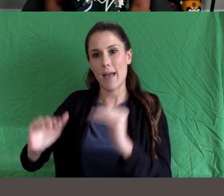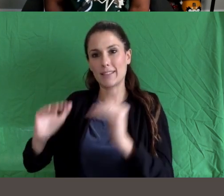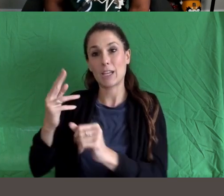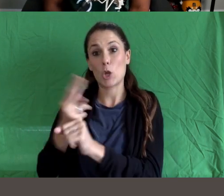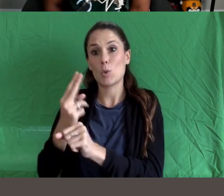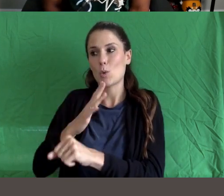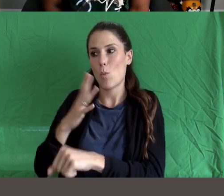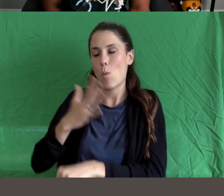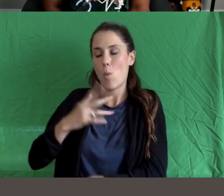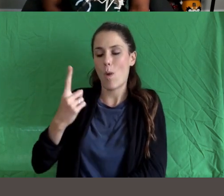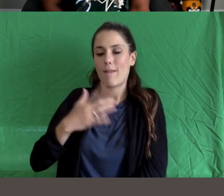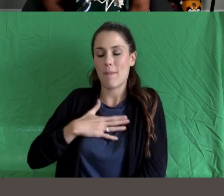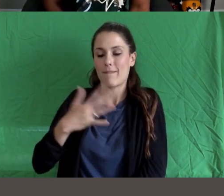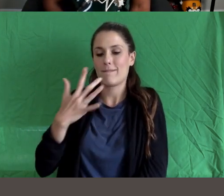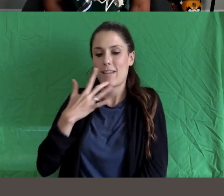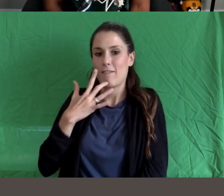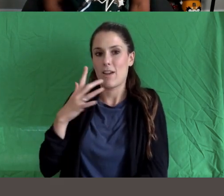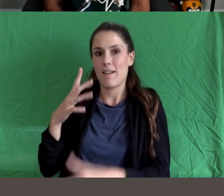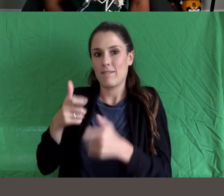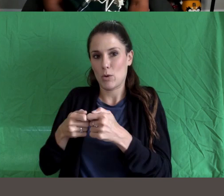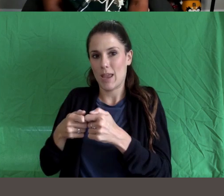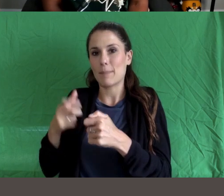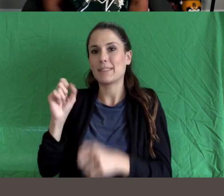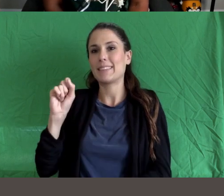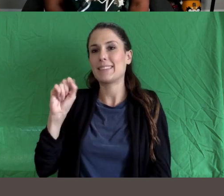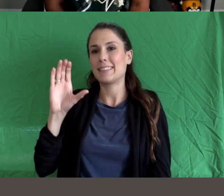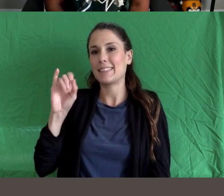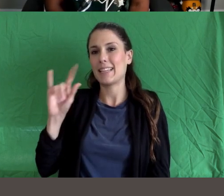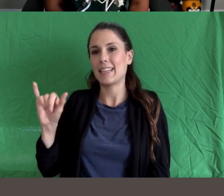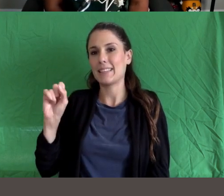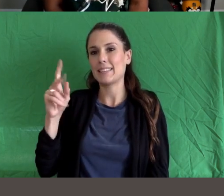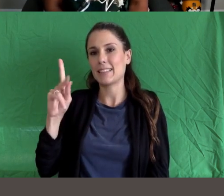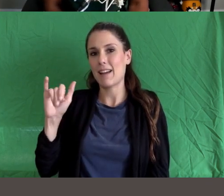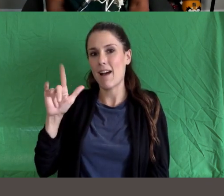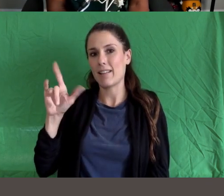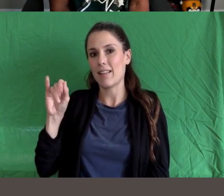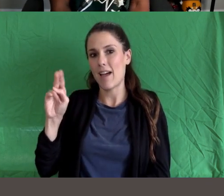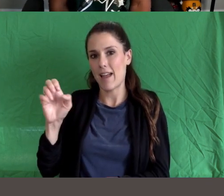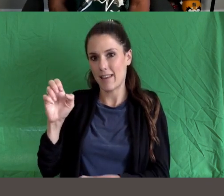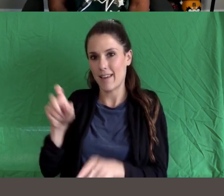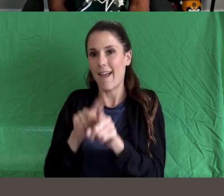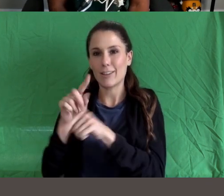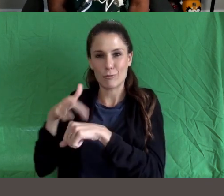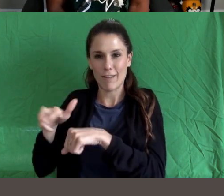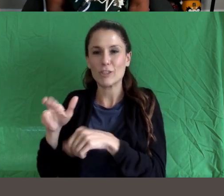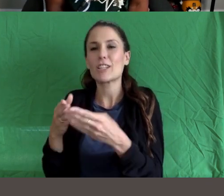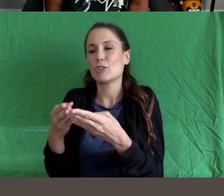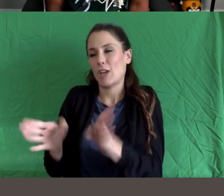video games, Cities Skylines, as a reference and was the general inspiration for this talk.